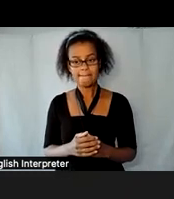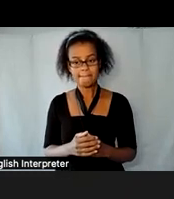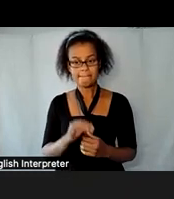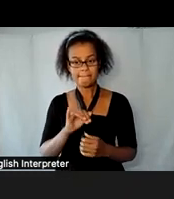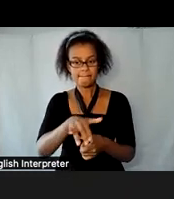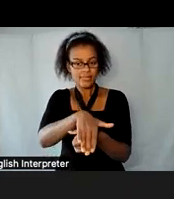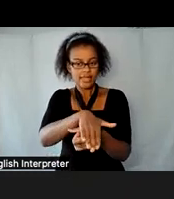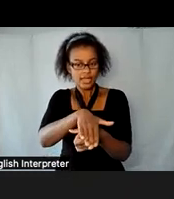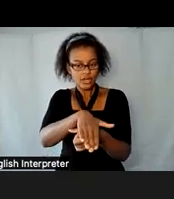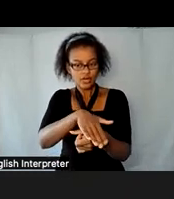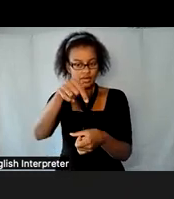the community.